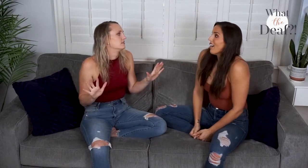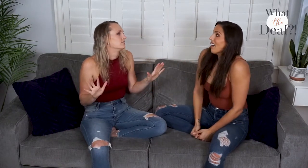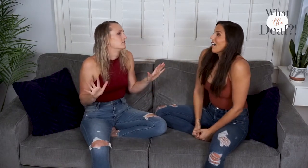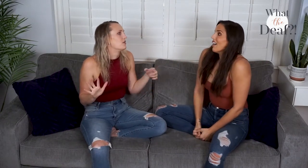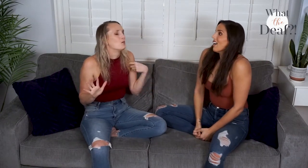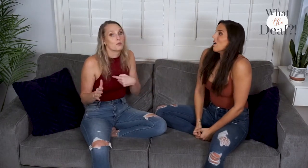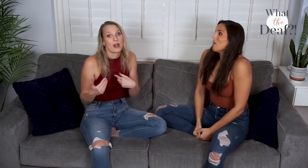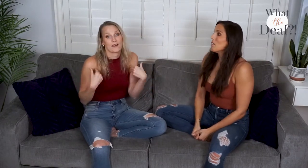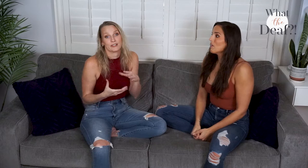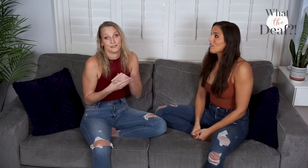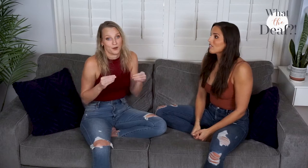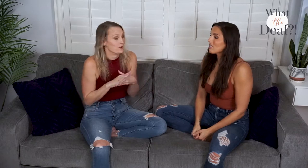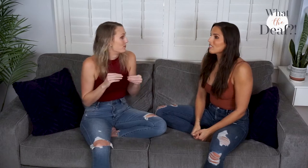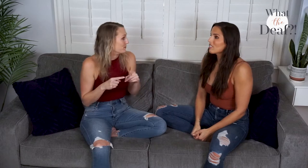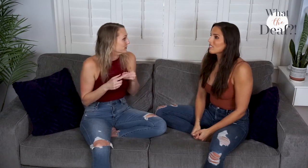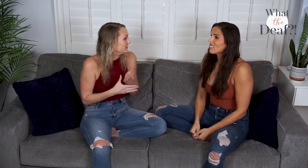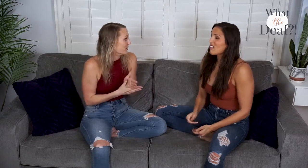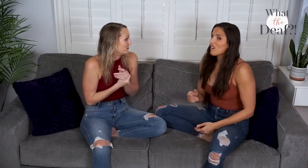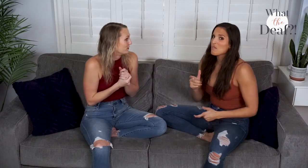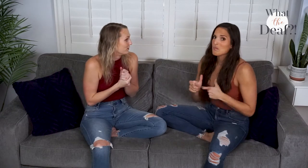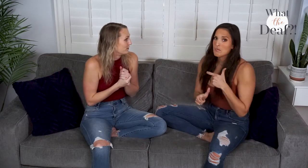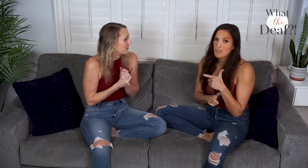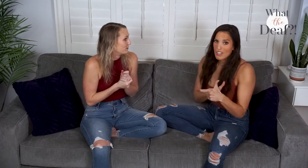Boy do we have a story to share!